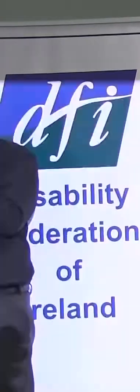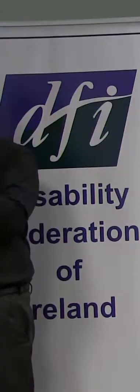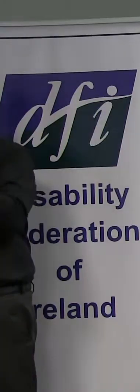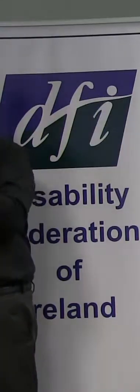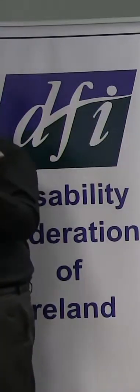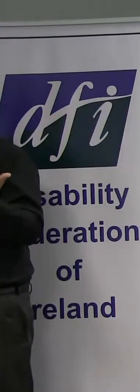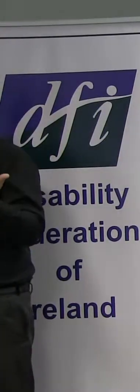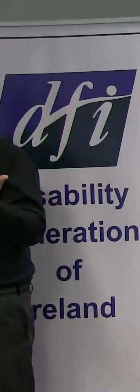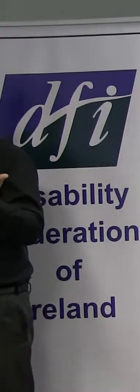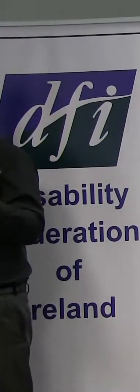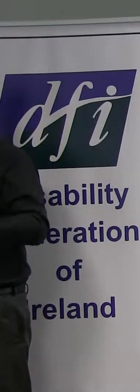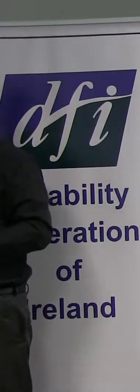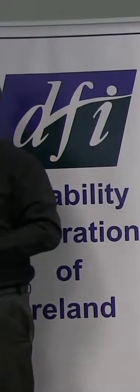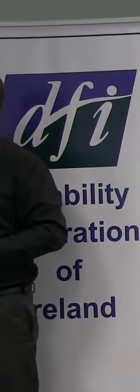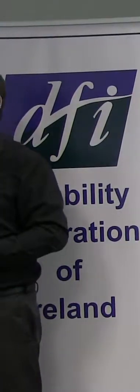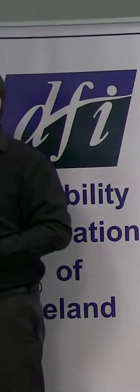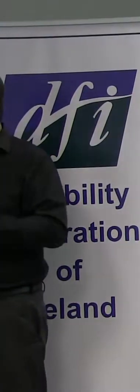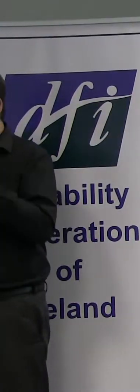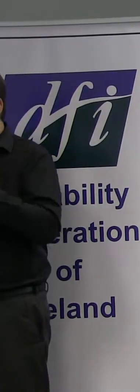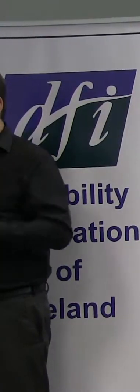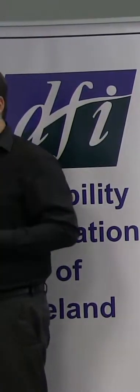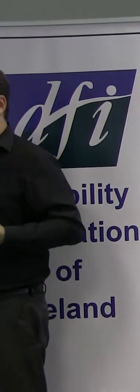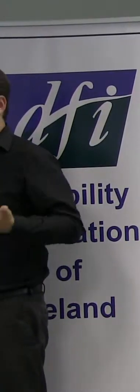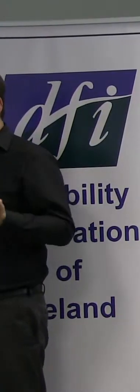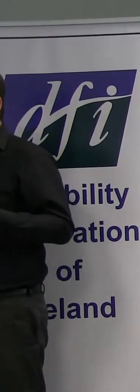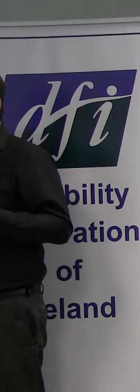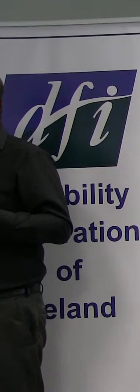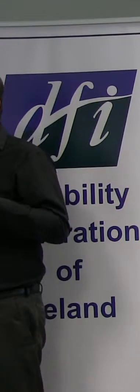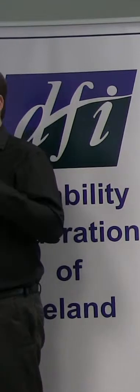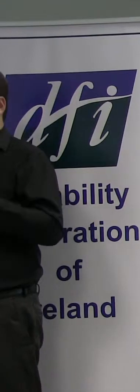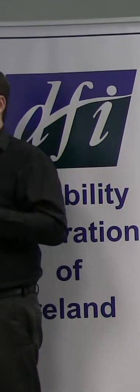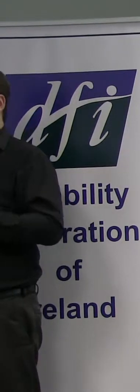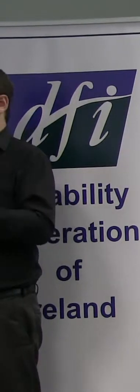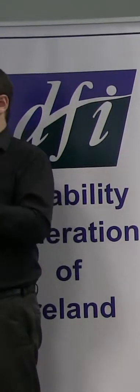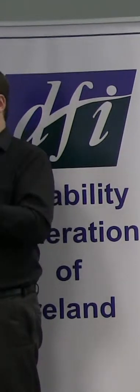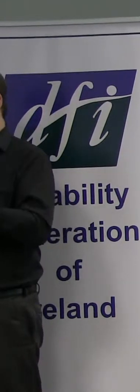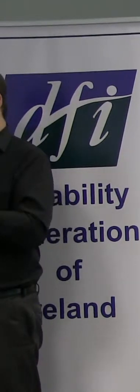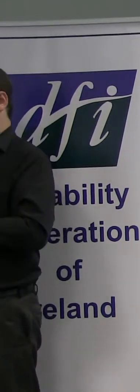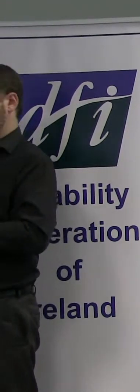number of occasions in fact that is what has led to our first prosecutions.W e want to